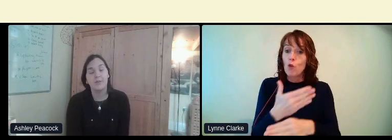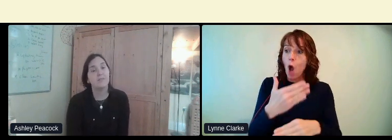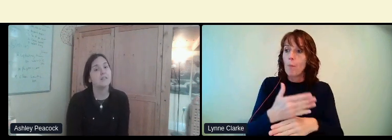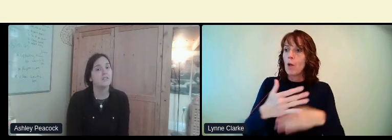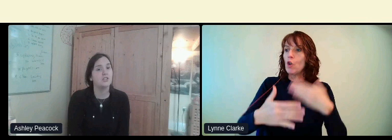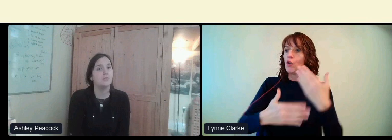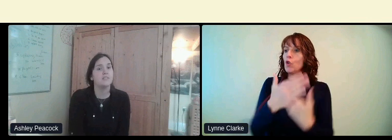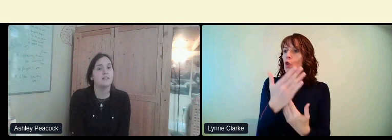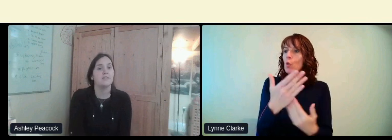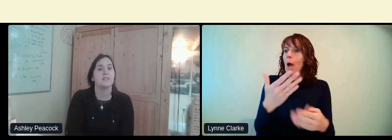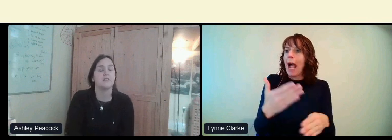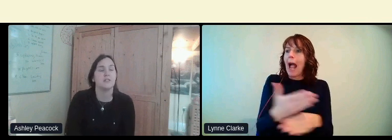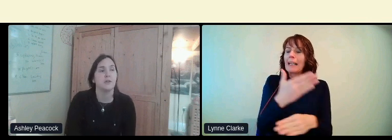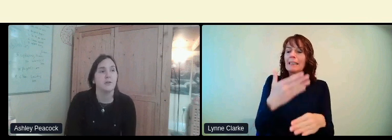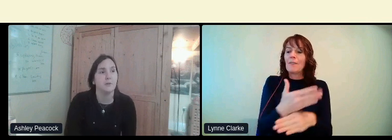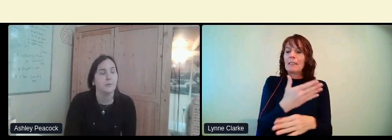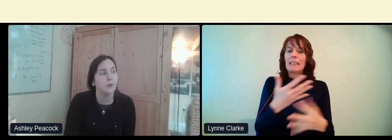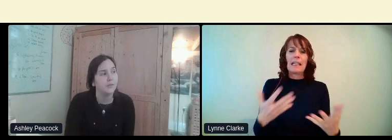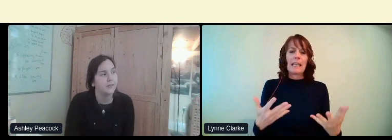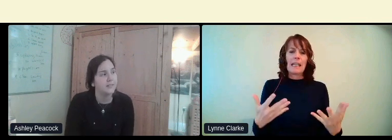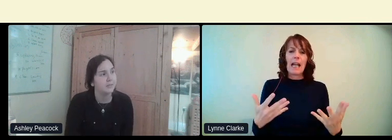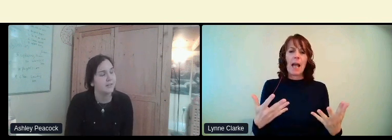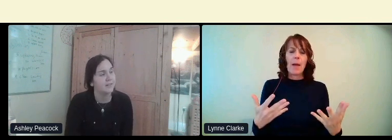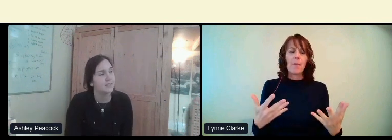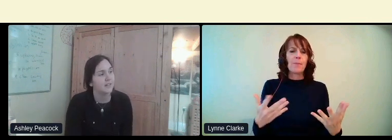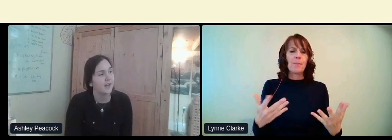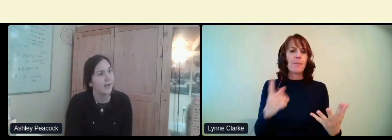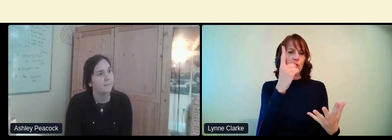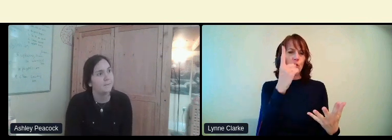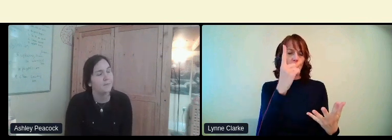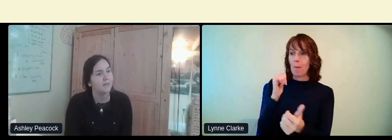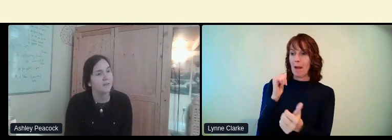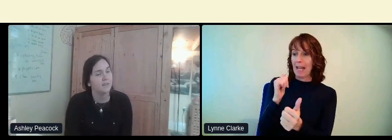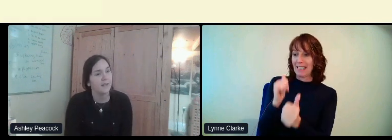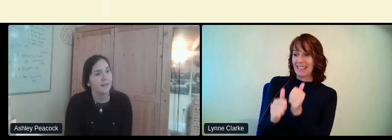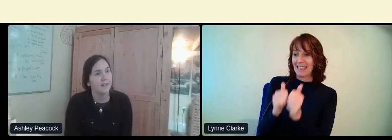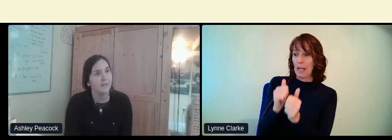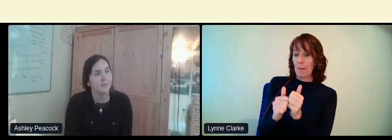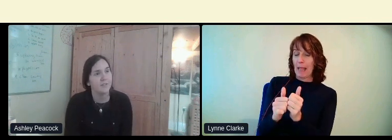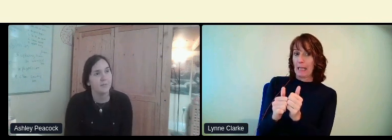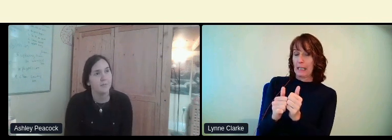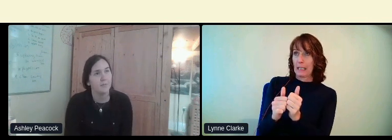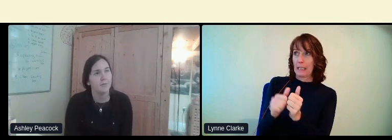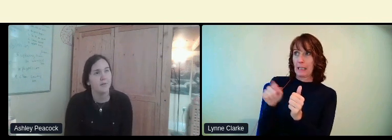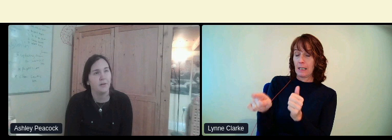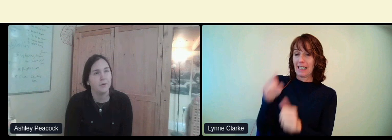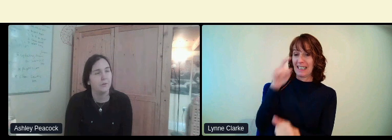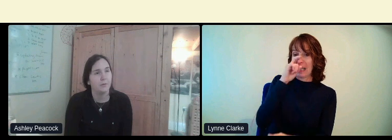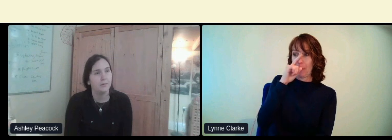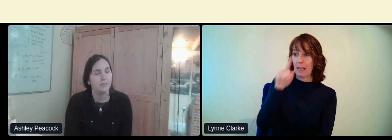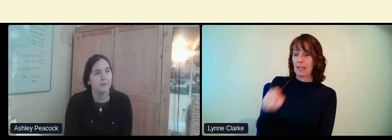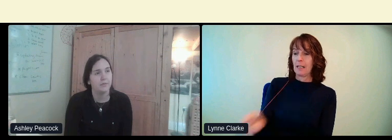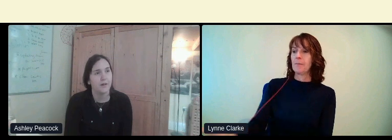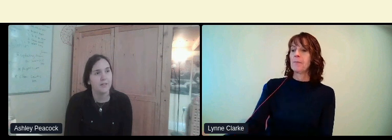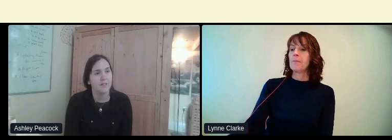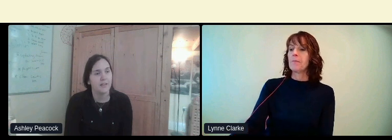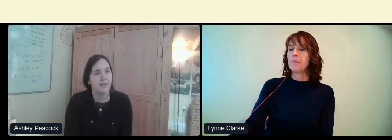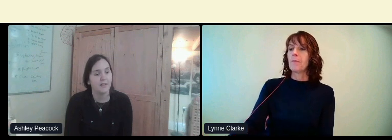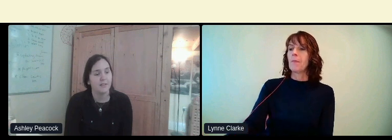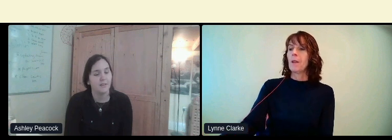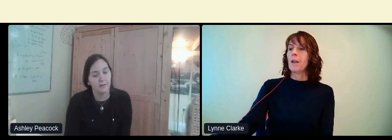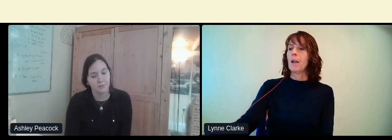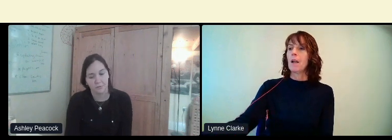rather than assume skills. So one of my siblings for example was going for a First in a Russell